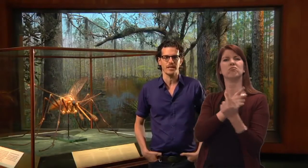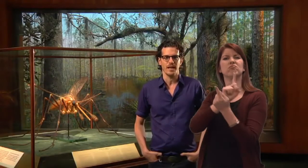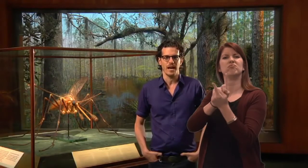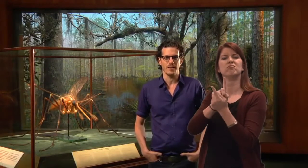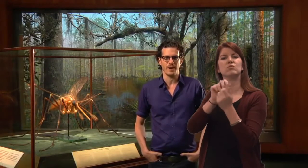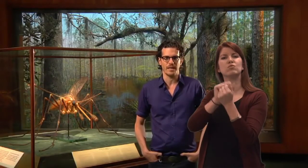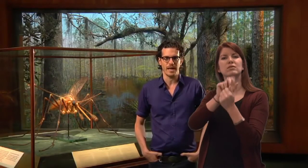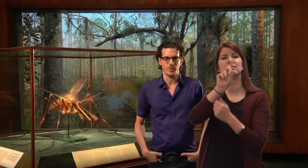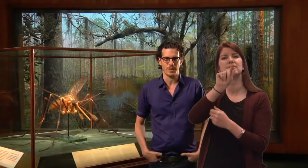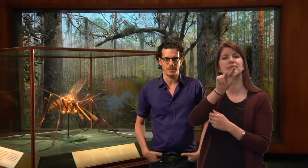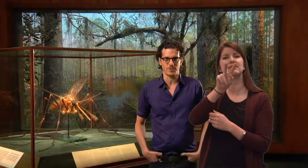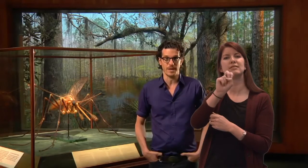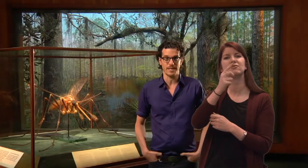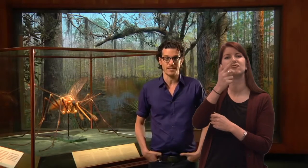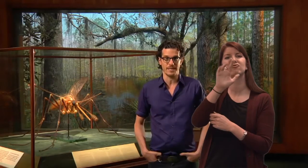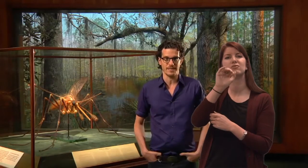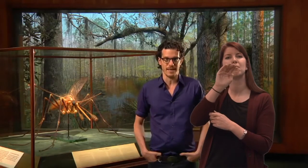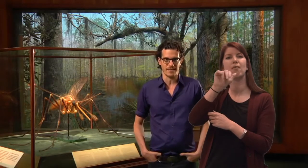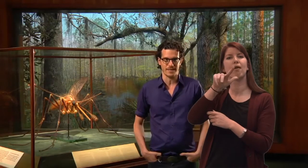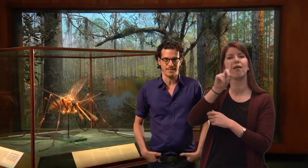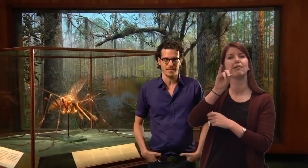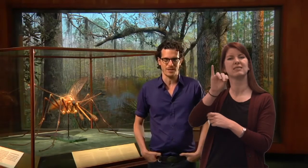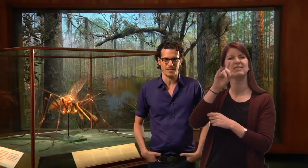and find out what these strange insects can teach us.